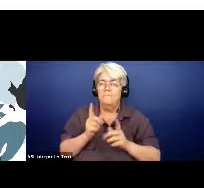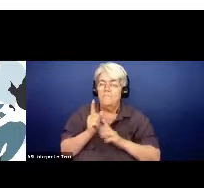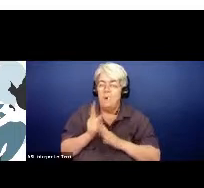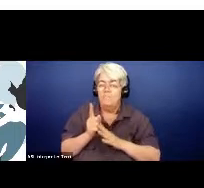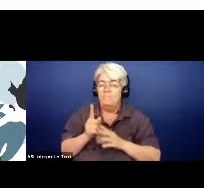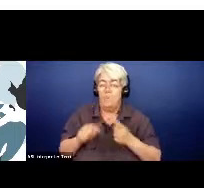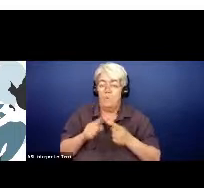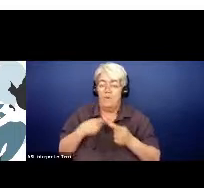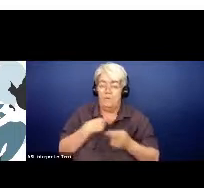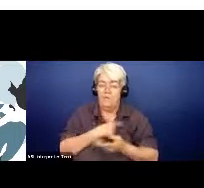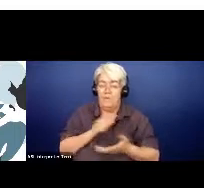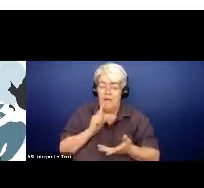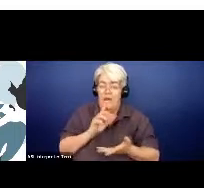where we can promote access to treatment